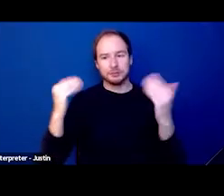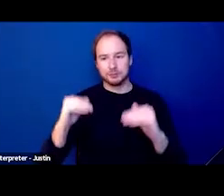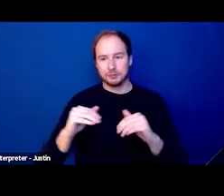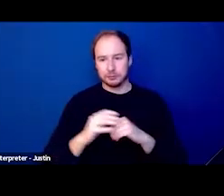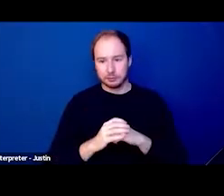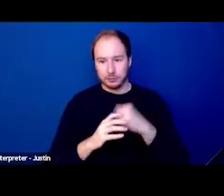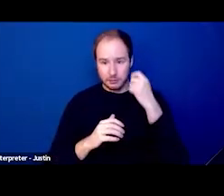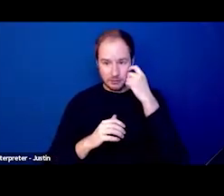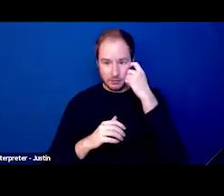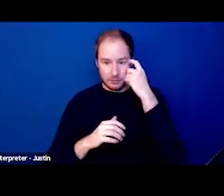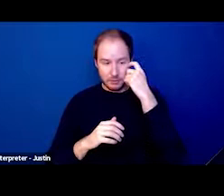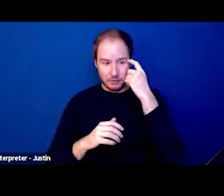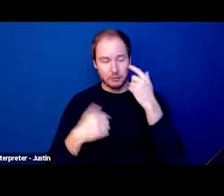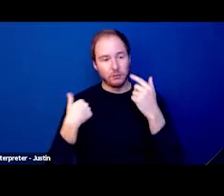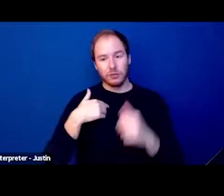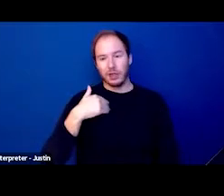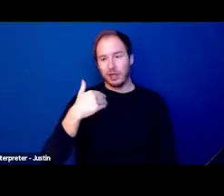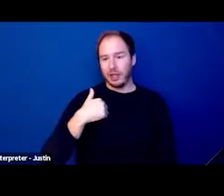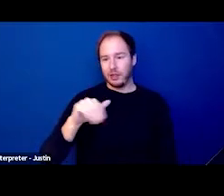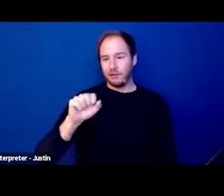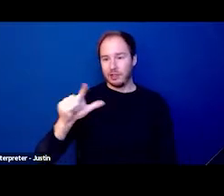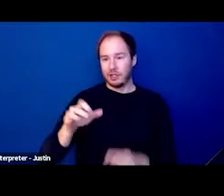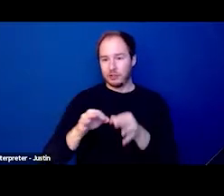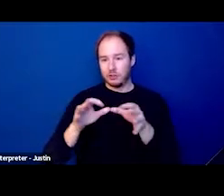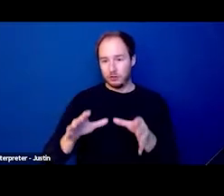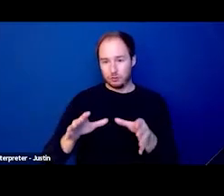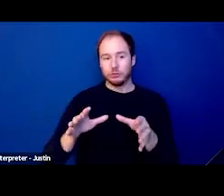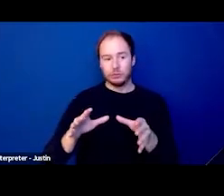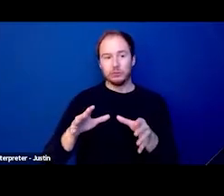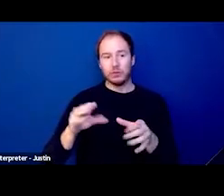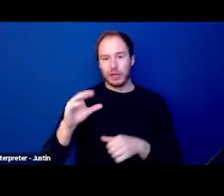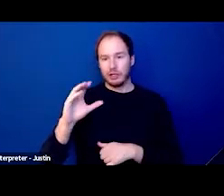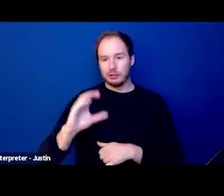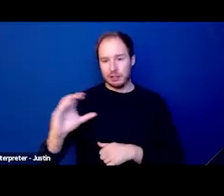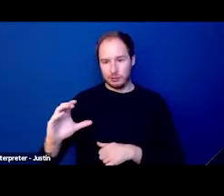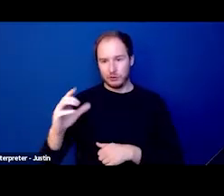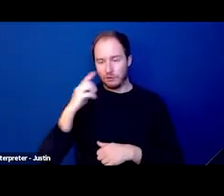We do have our American Sign Language interpretation team and captioning on today's webinar.